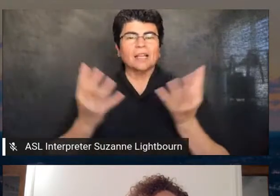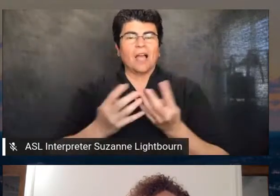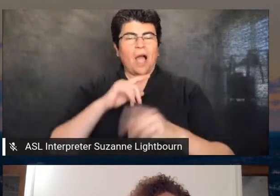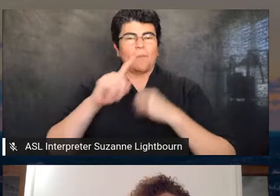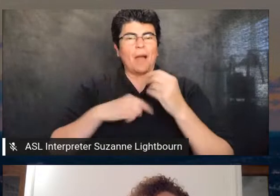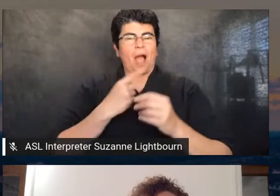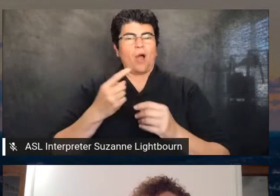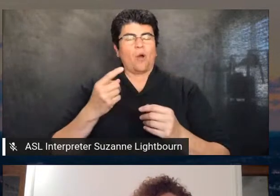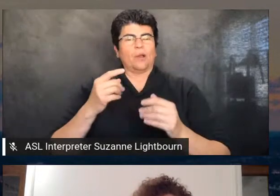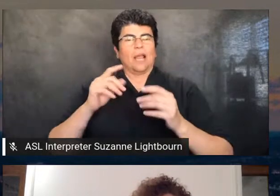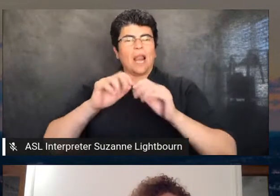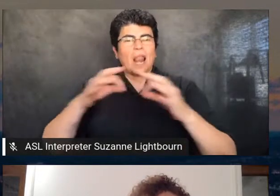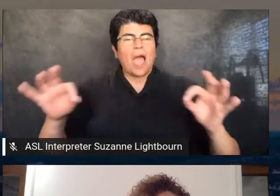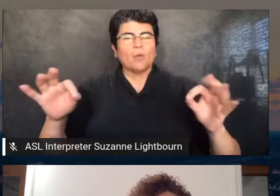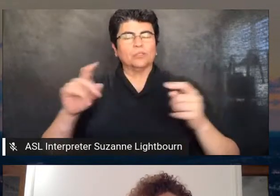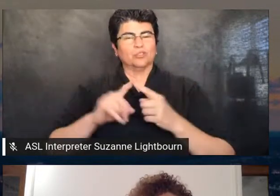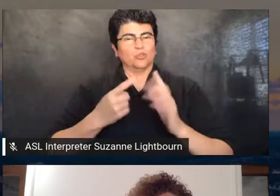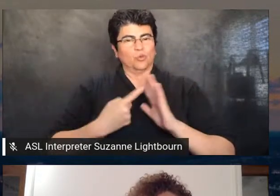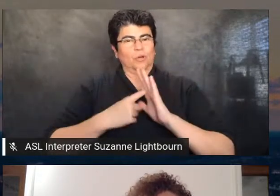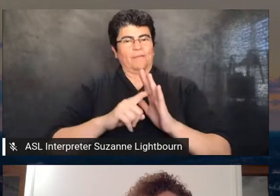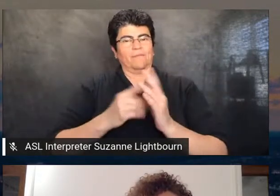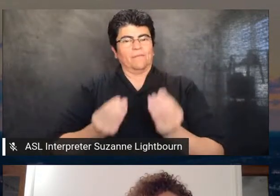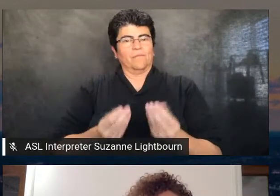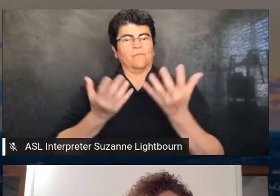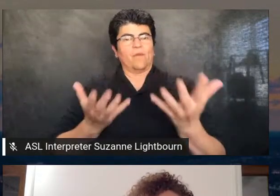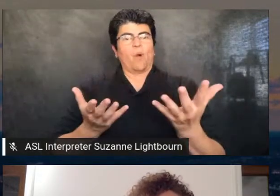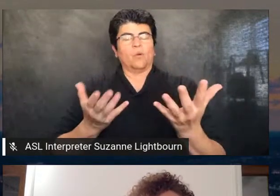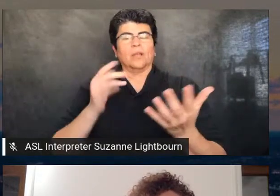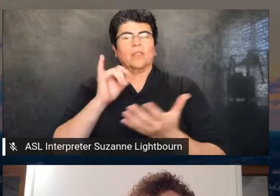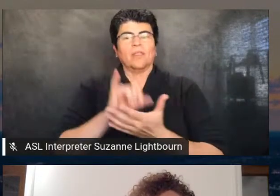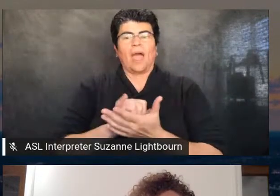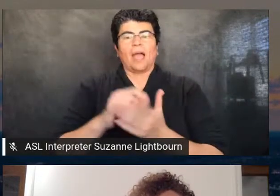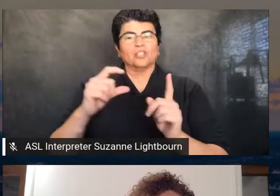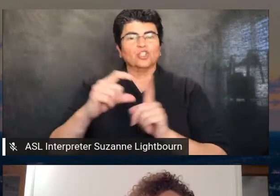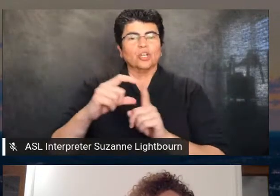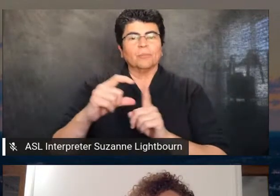to invoke that term disability,